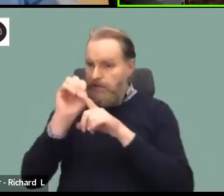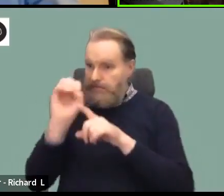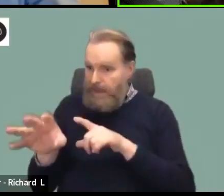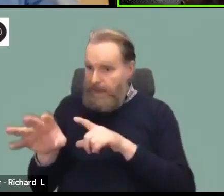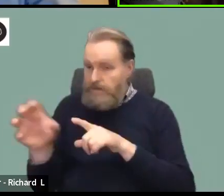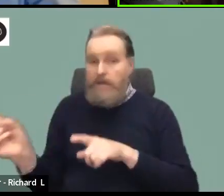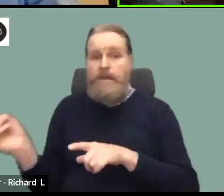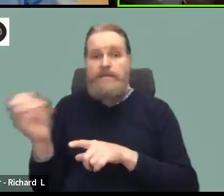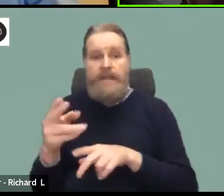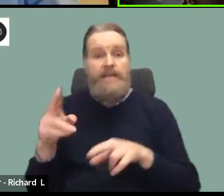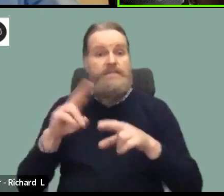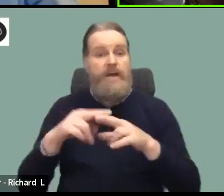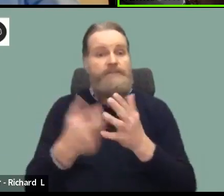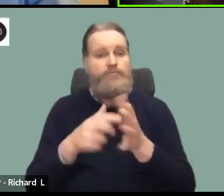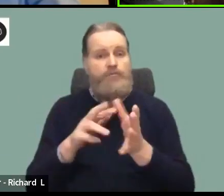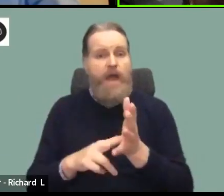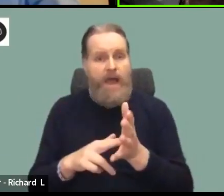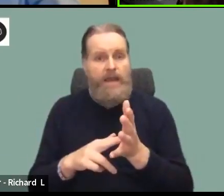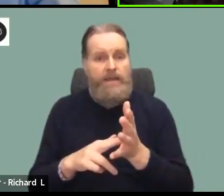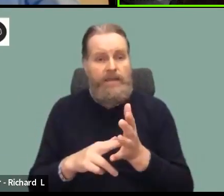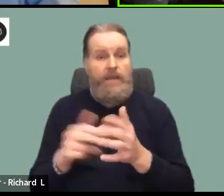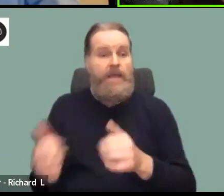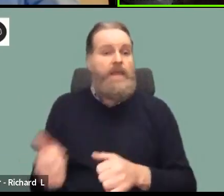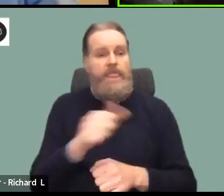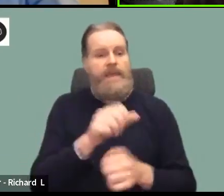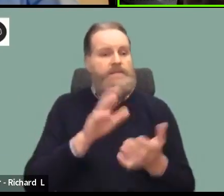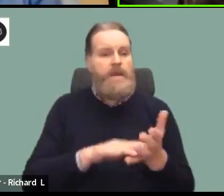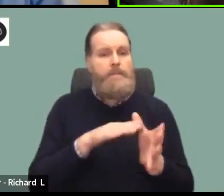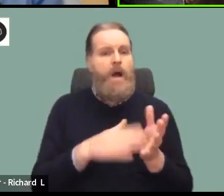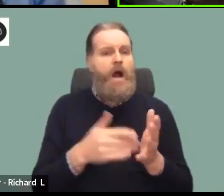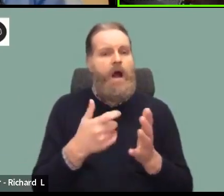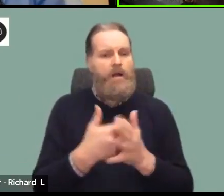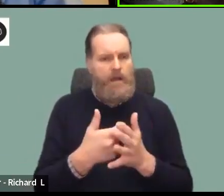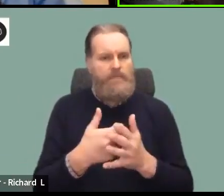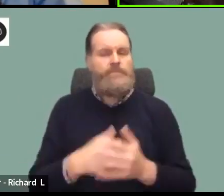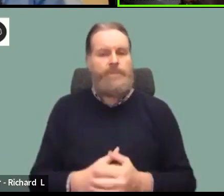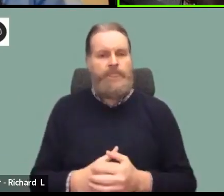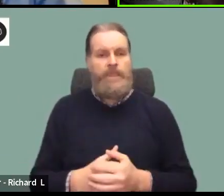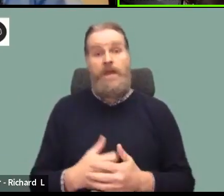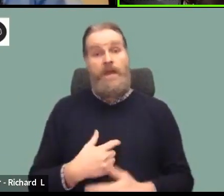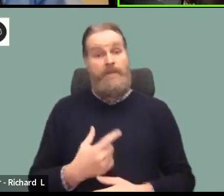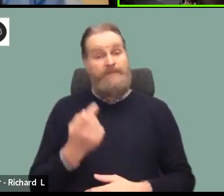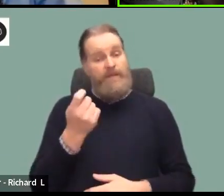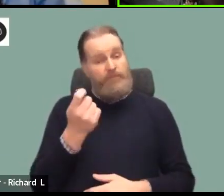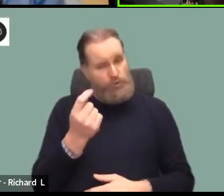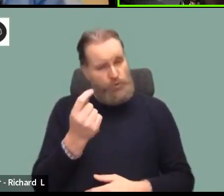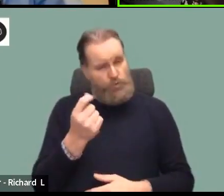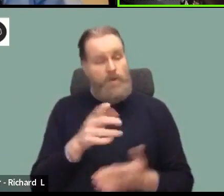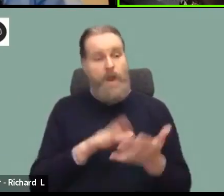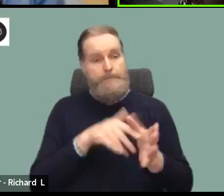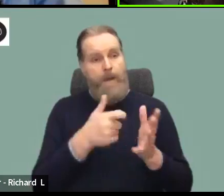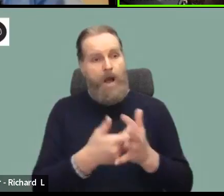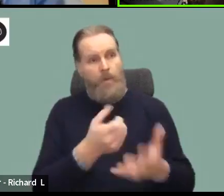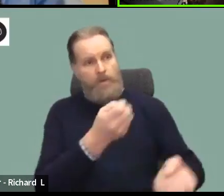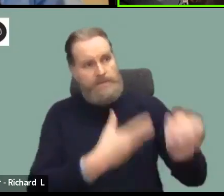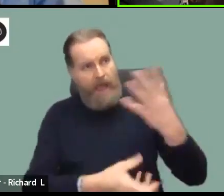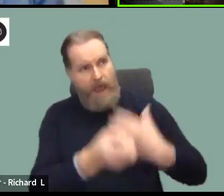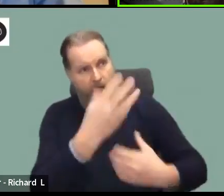your questions through, so, in a minute so, in a minute I'm going to hand over to Joe hand over to Jim sexy marks what Come on it's going to give you. a bit